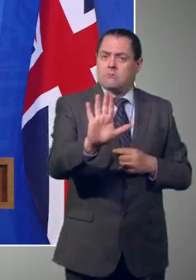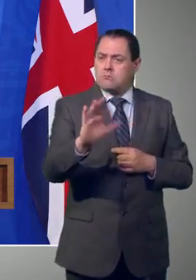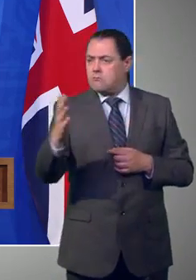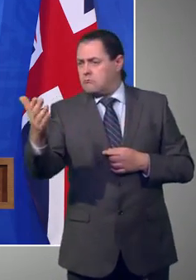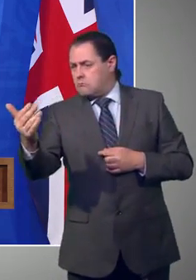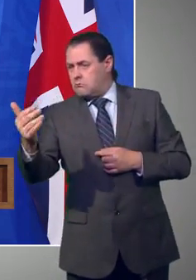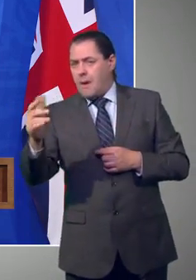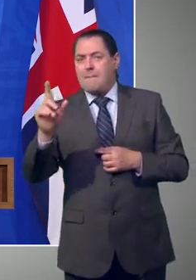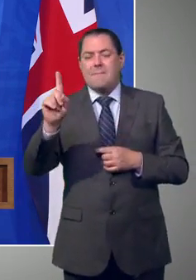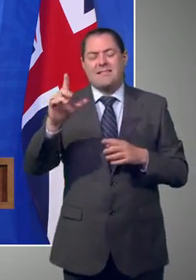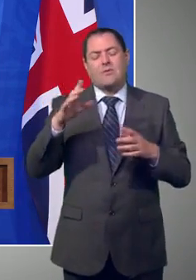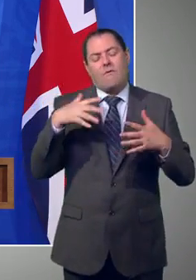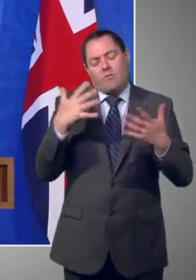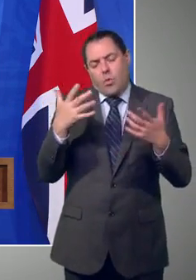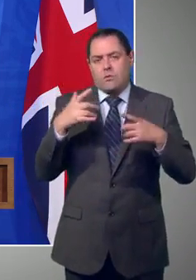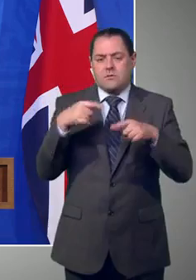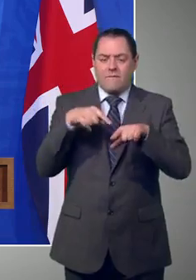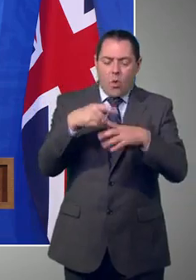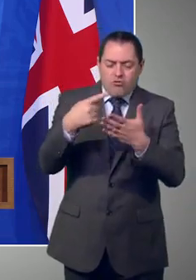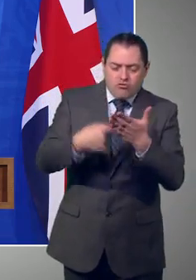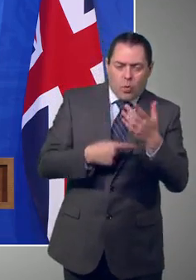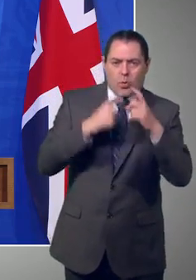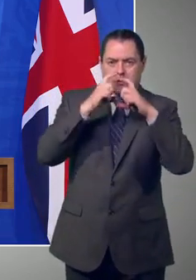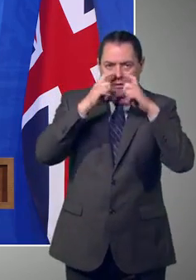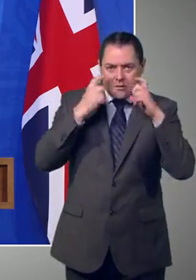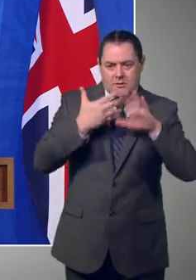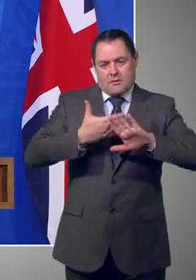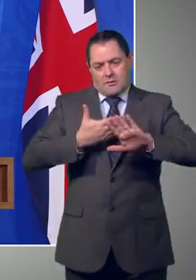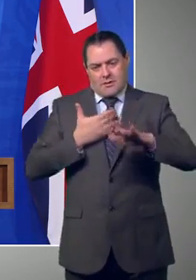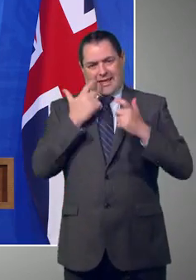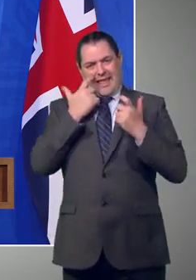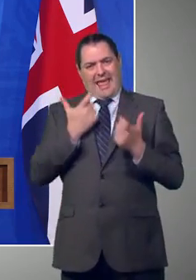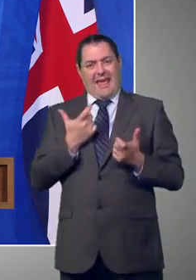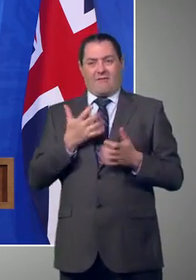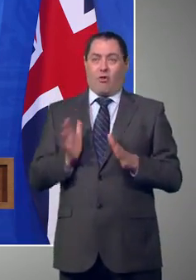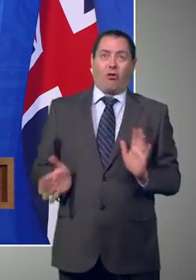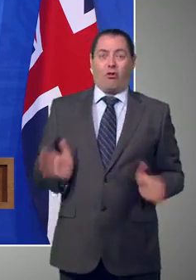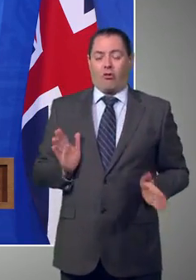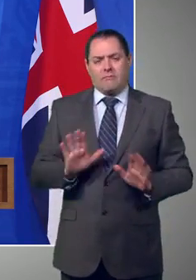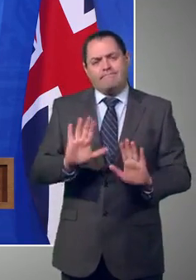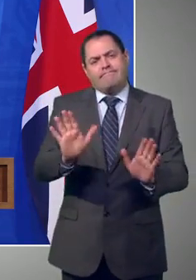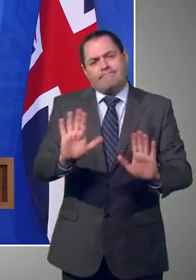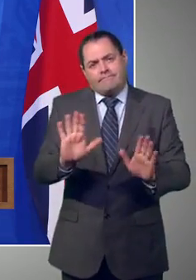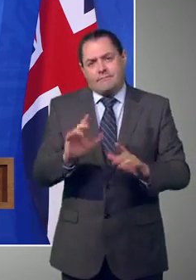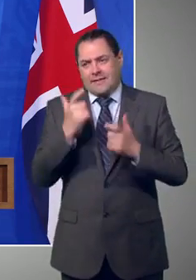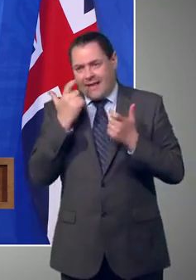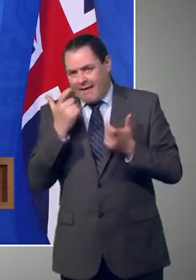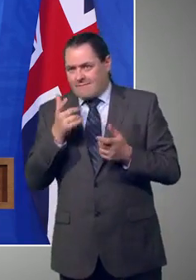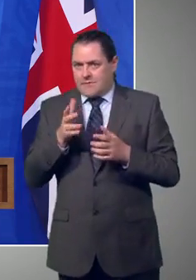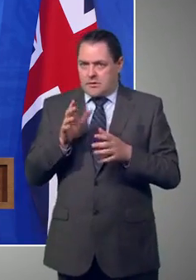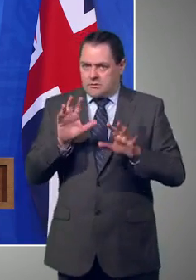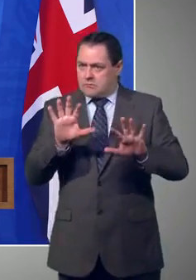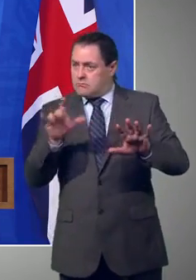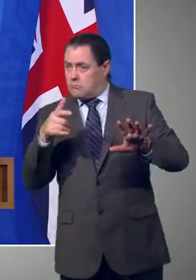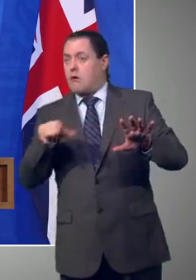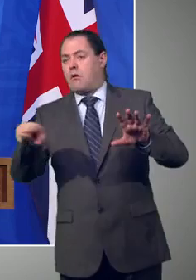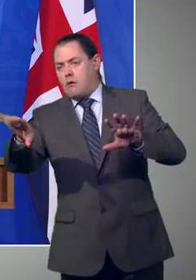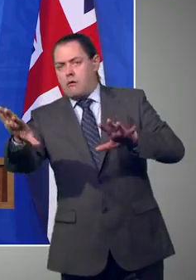responsibility to help to slow the spread She also said that